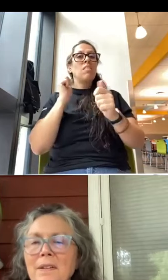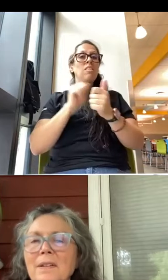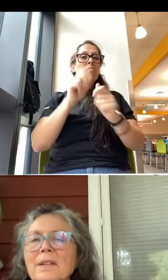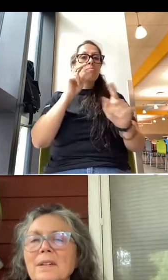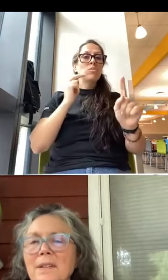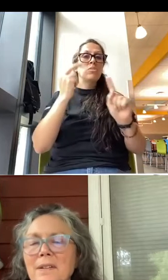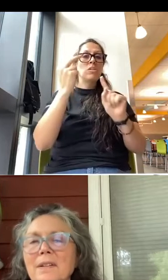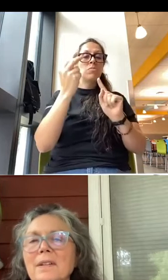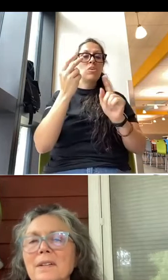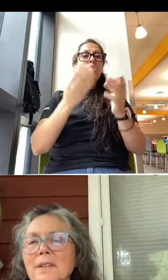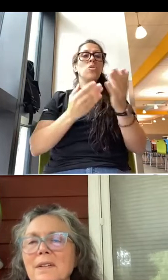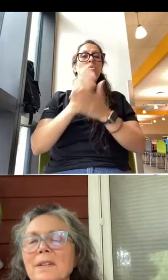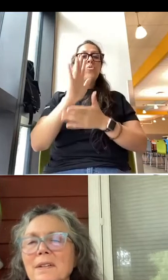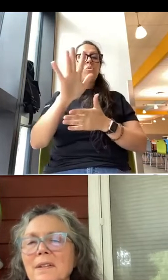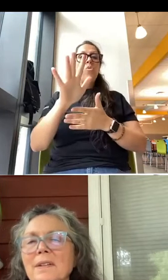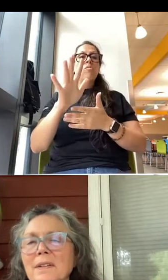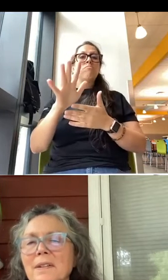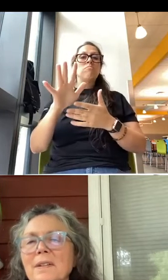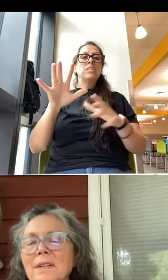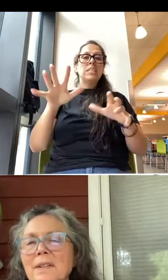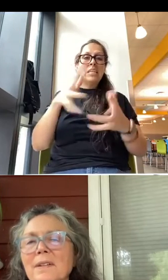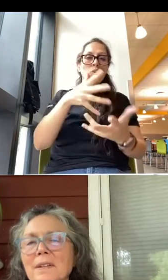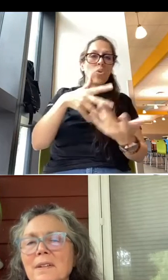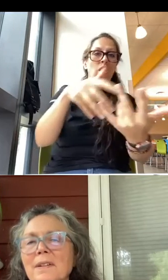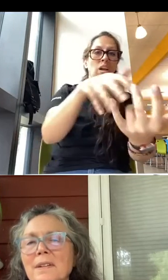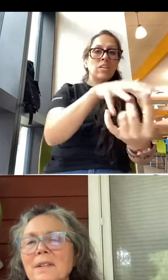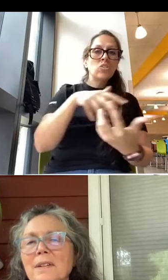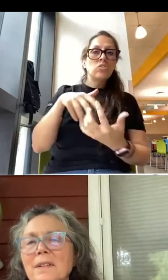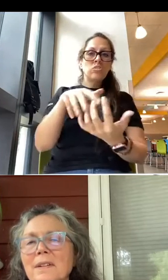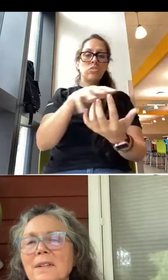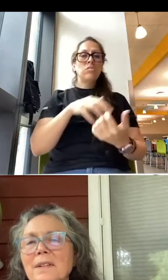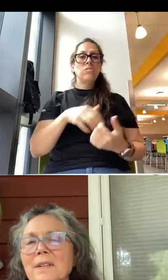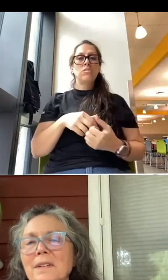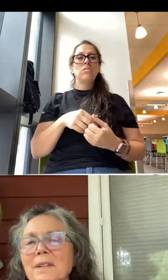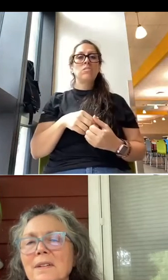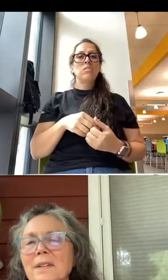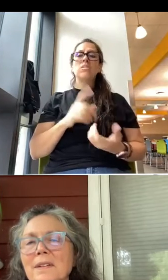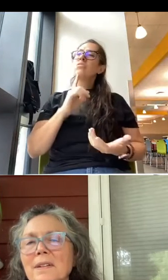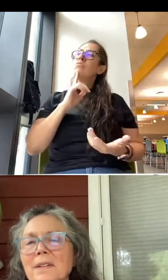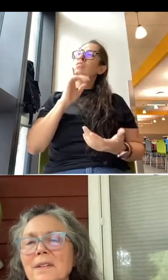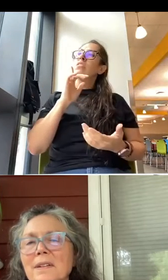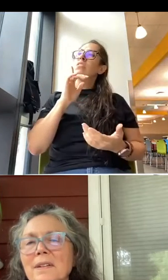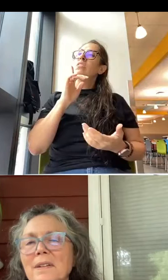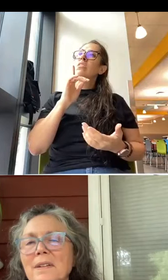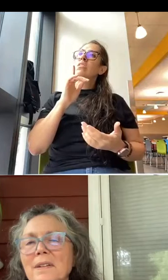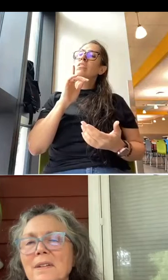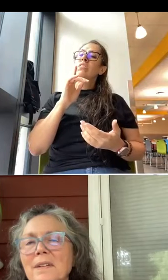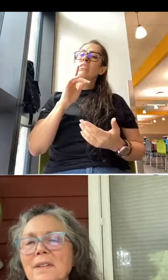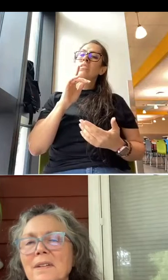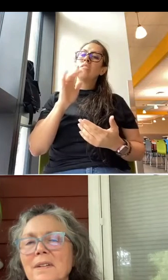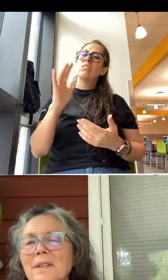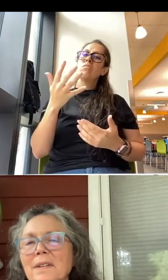or through art, or combination of both. So it's all, it's all kind of in the same